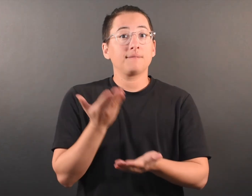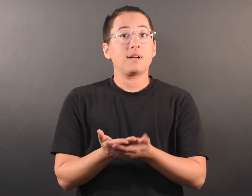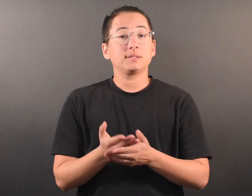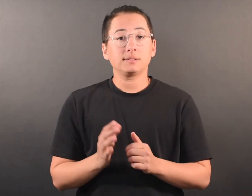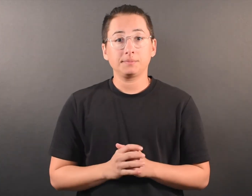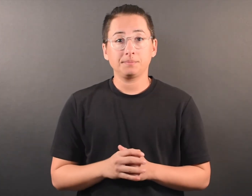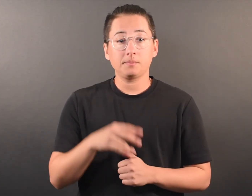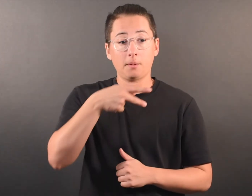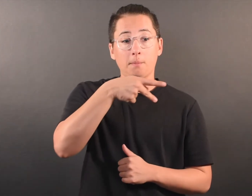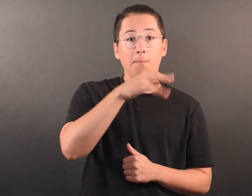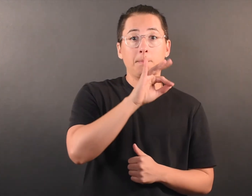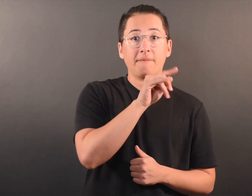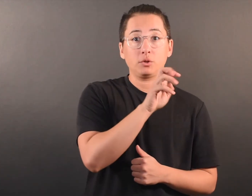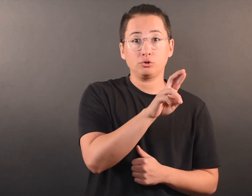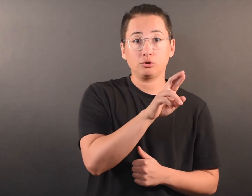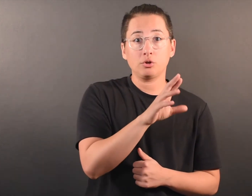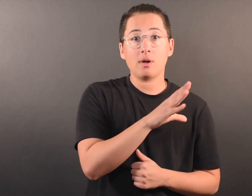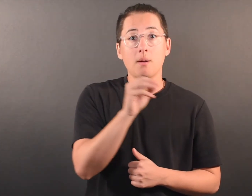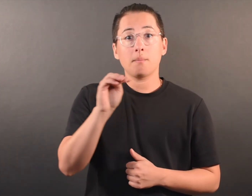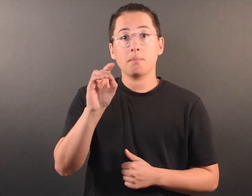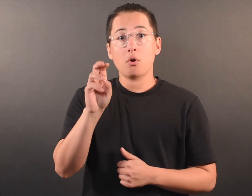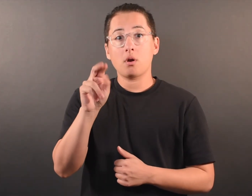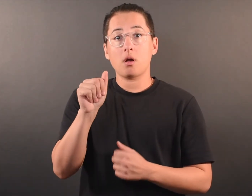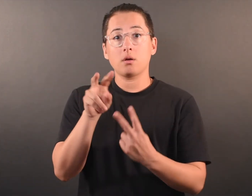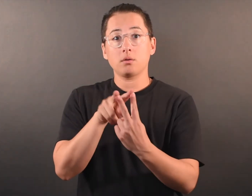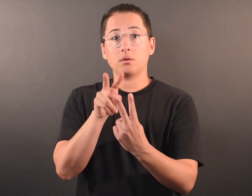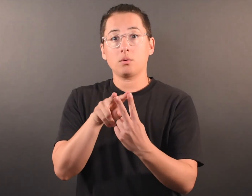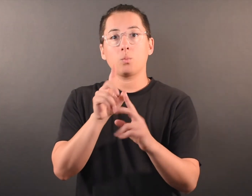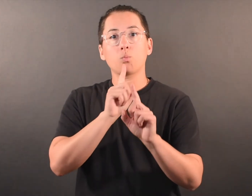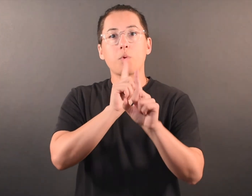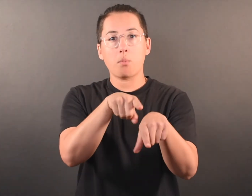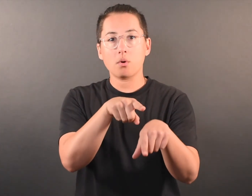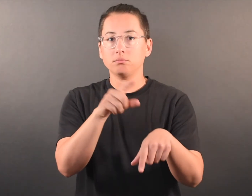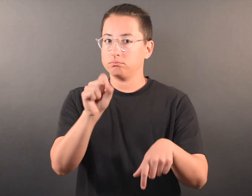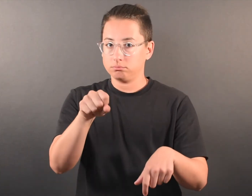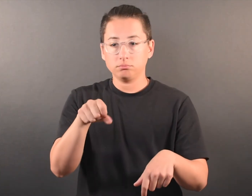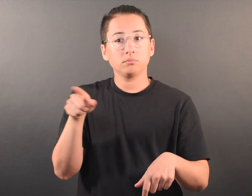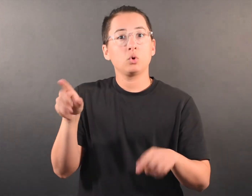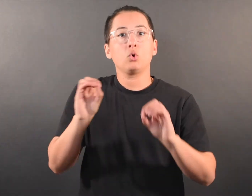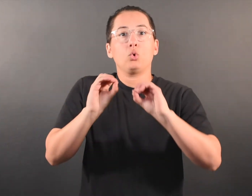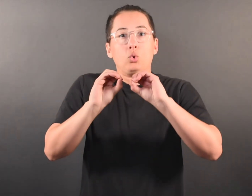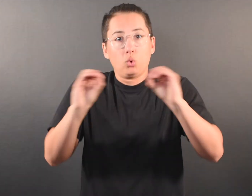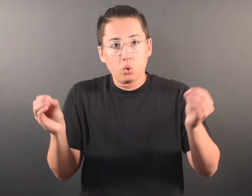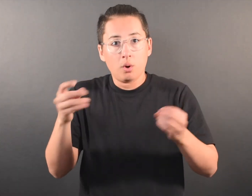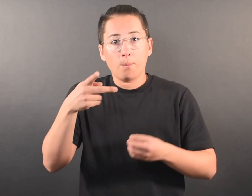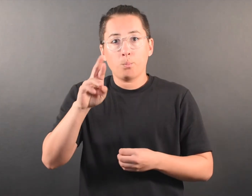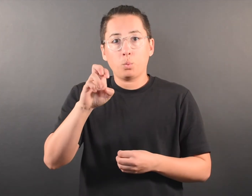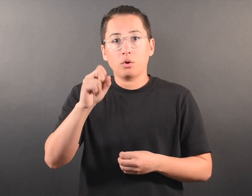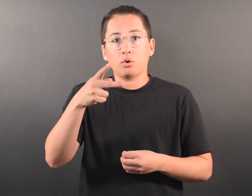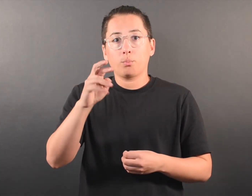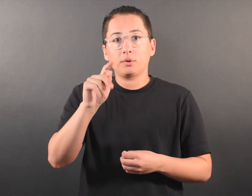Fact: Pfizer/BioNTech and Moderna have reported that their vaccines contain no preservatives.